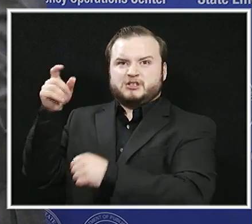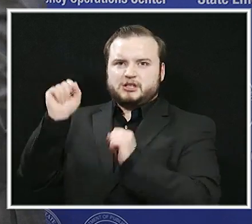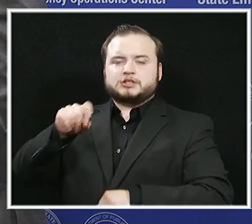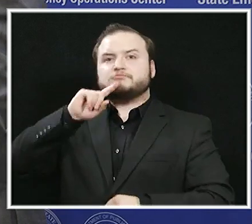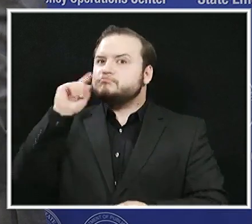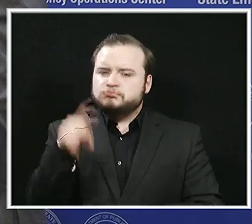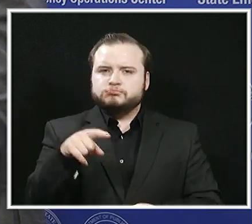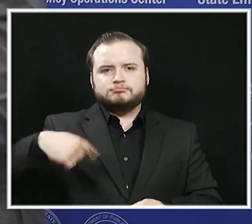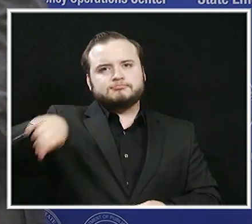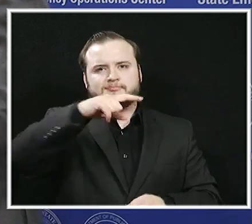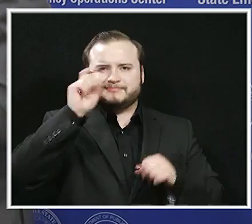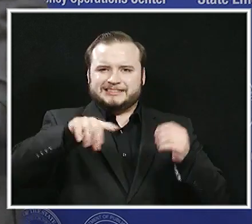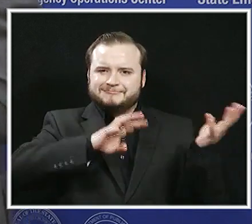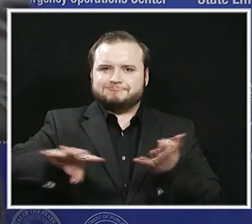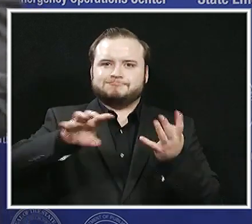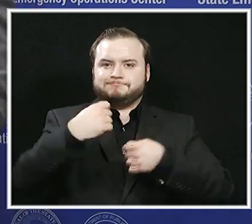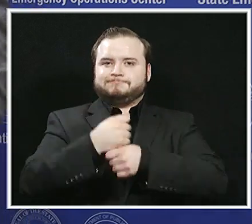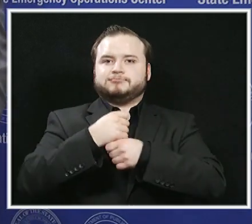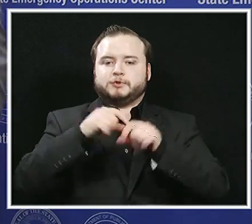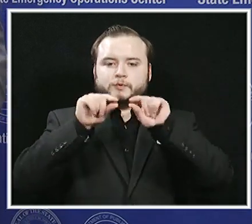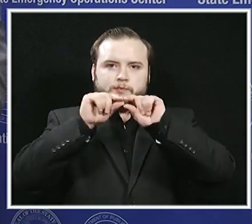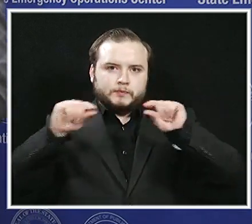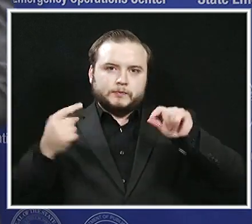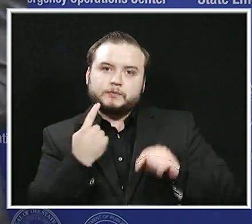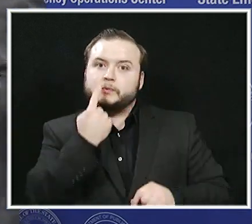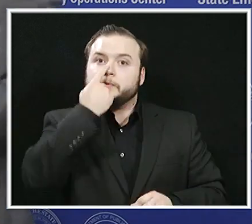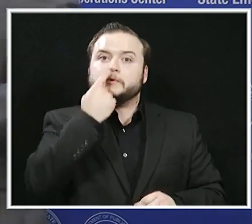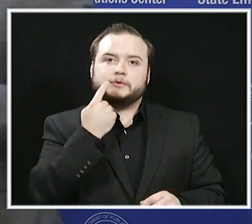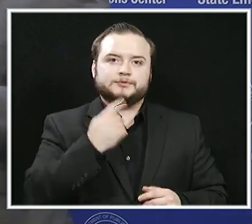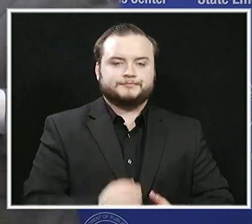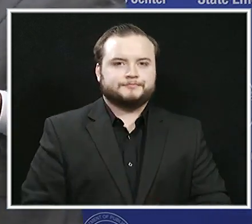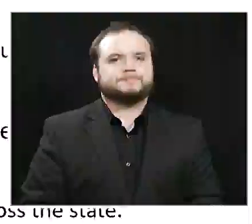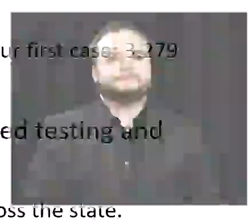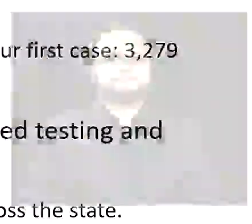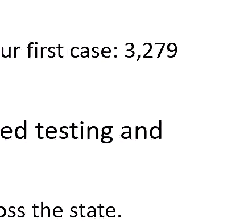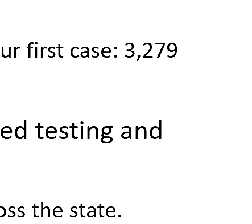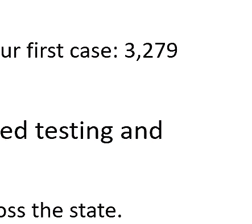authorize authorized use of the defense production act for swabs. That will help us out, I'm certainly grateful for that. Again, where we're